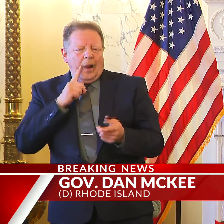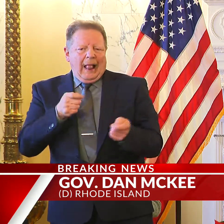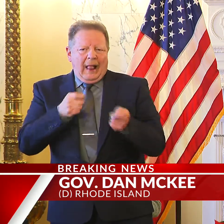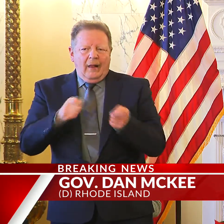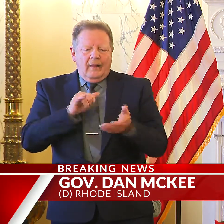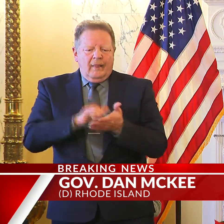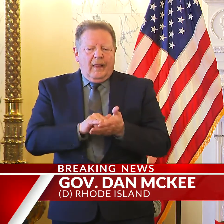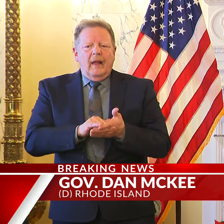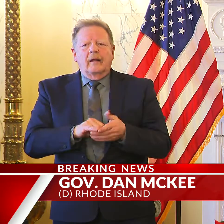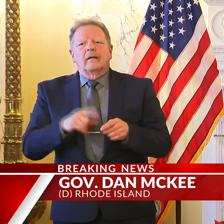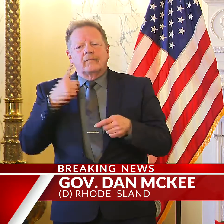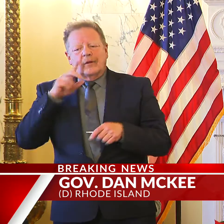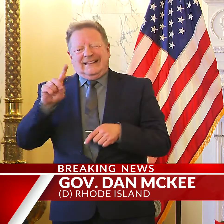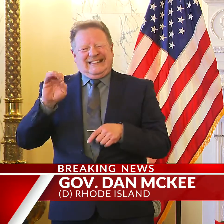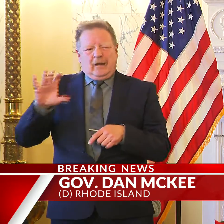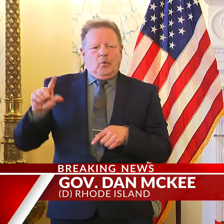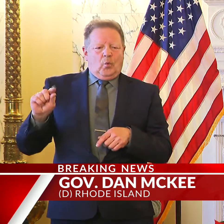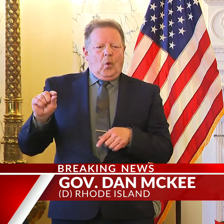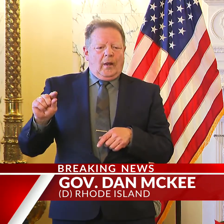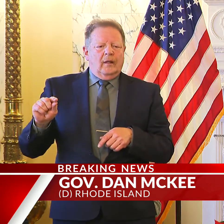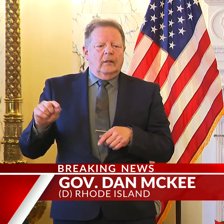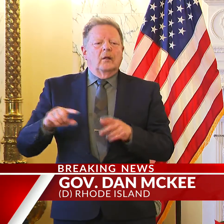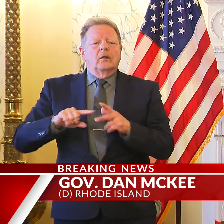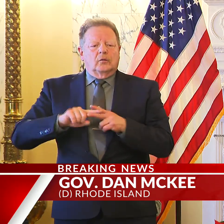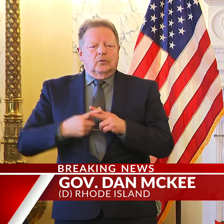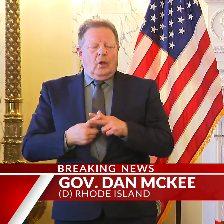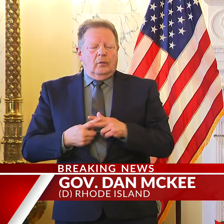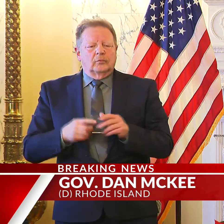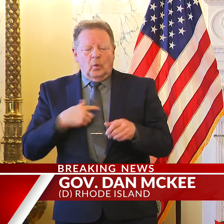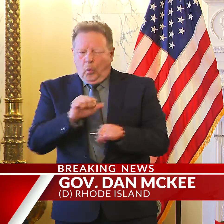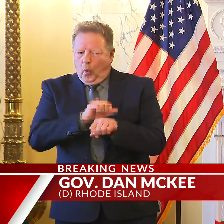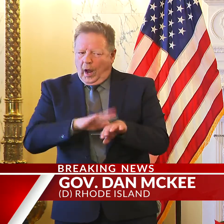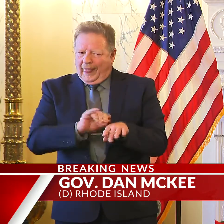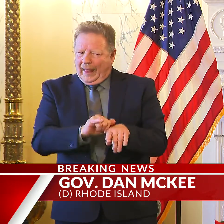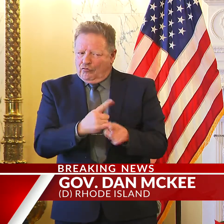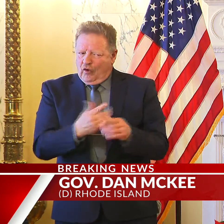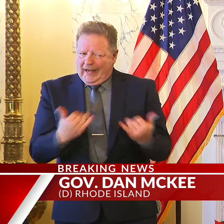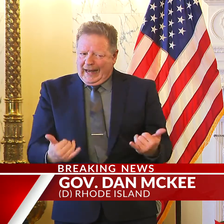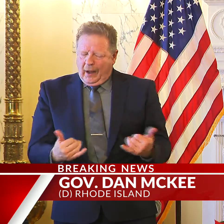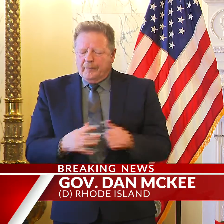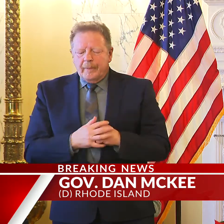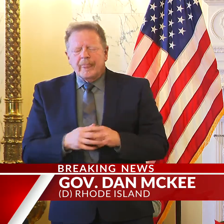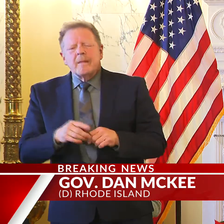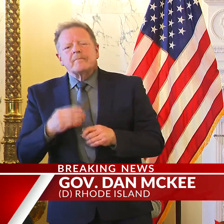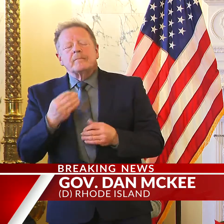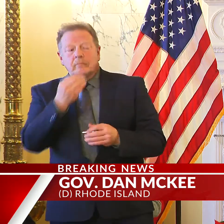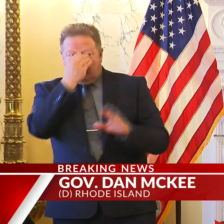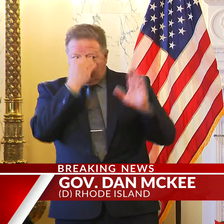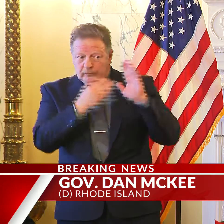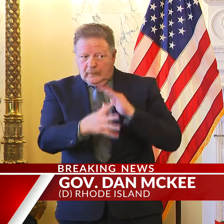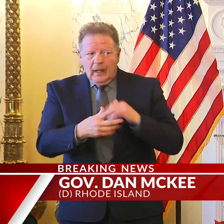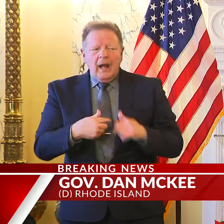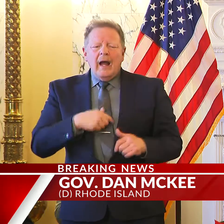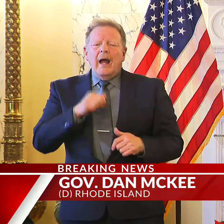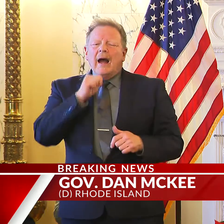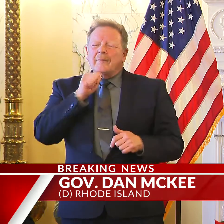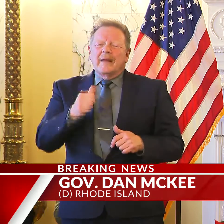DETAIL WHAT THAT LOOKS LIKE. AS WE LAY OUT THE INFORMATION I WOULD PROCEED AS HEADING UP THE DECEMBER 20TH, WHICH WILL